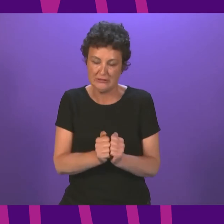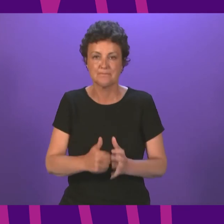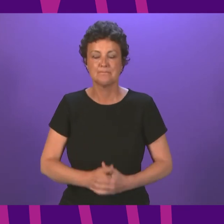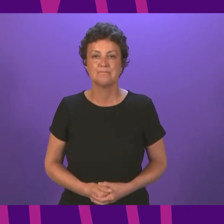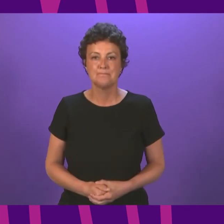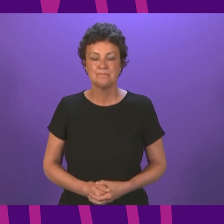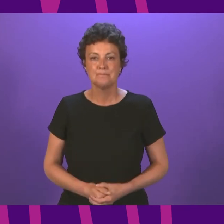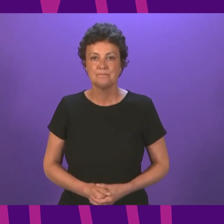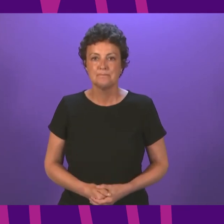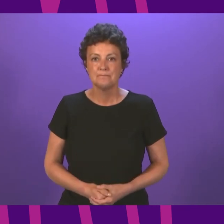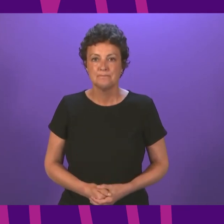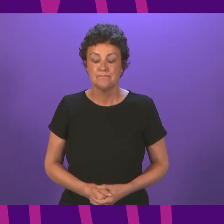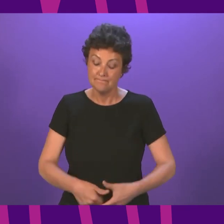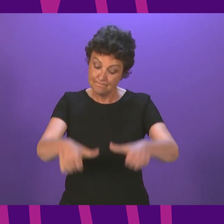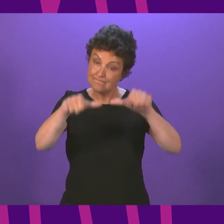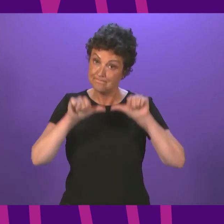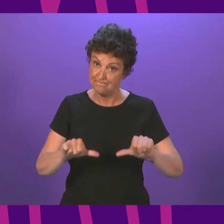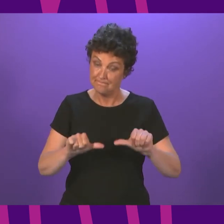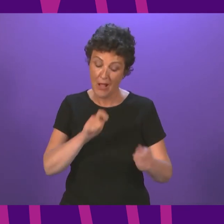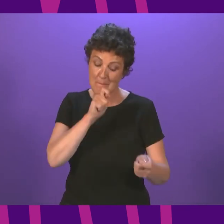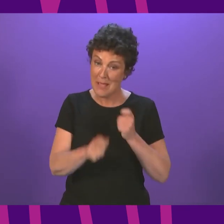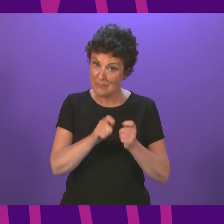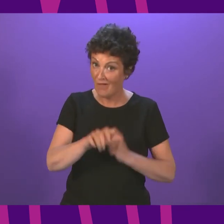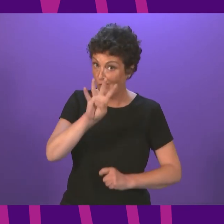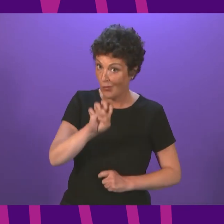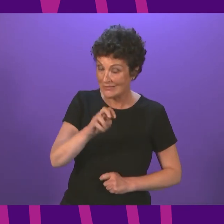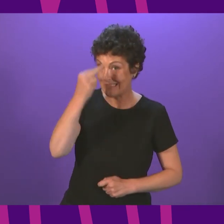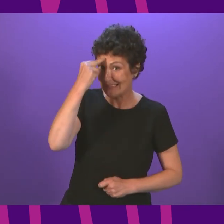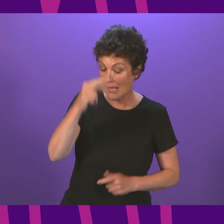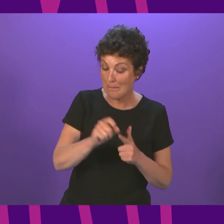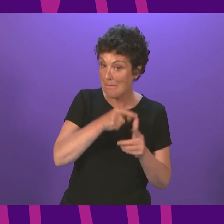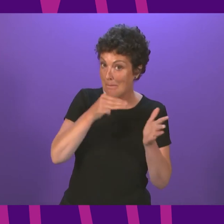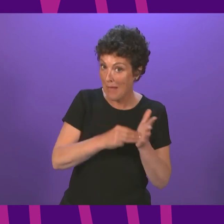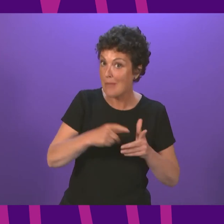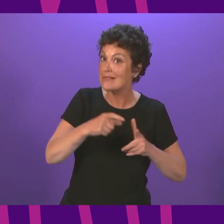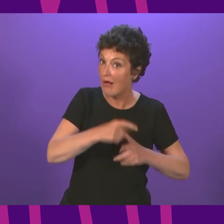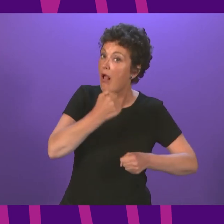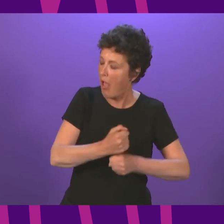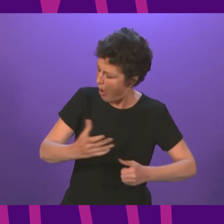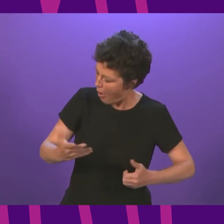minutes, Deputy First Minister. For the purposes of rule 9.11 of the standing orders, I advise Parliament that Her Majesty,